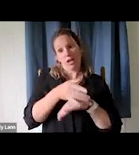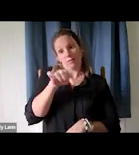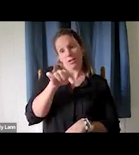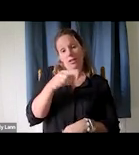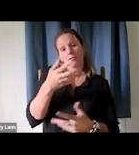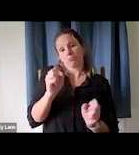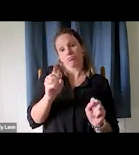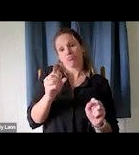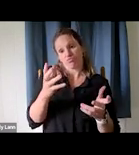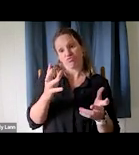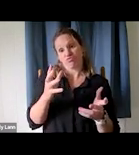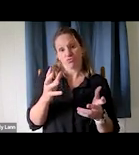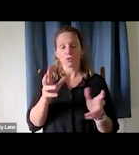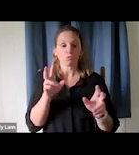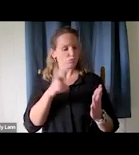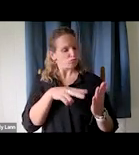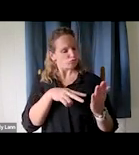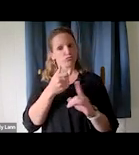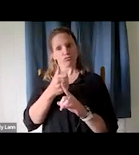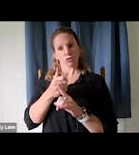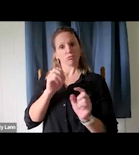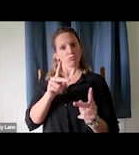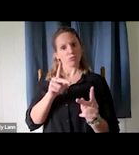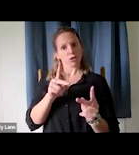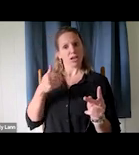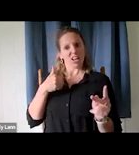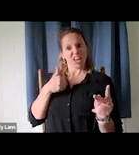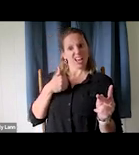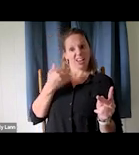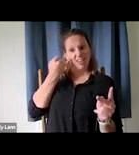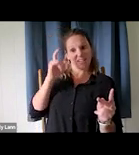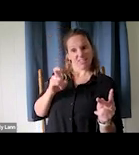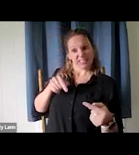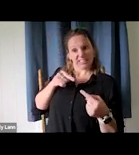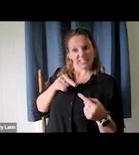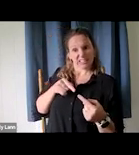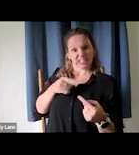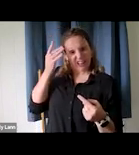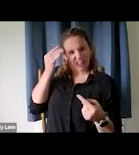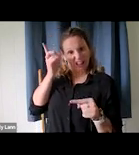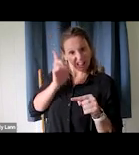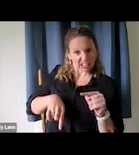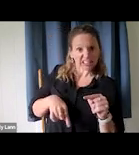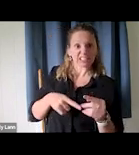so that you can take this information and keep it on hand. If you're struggling to write the substance use history section,